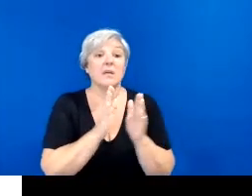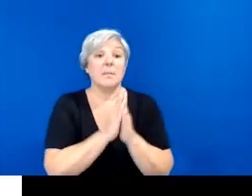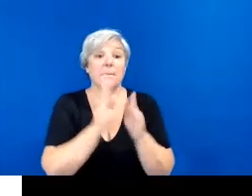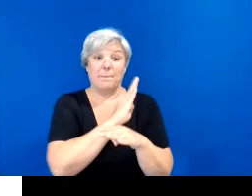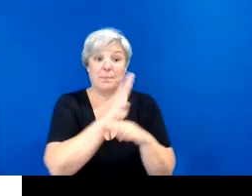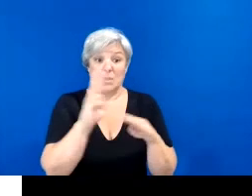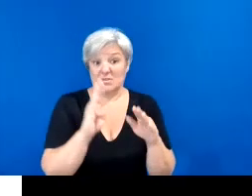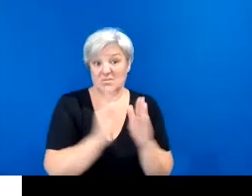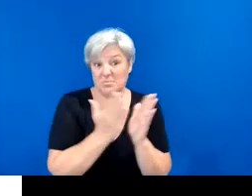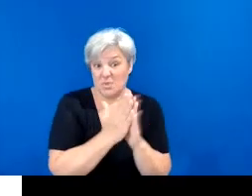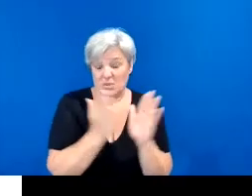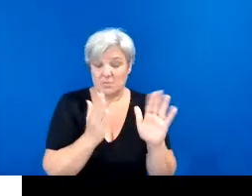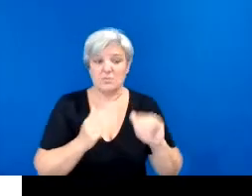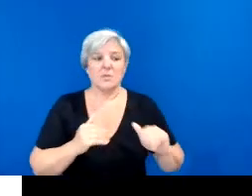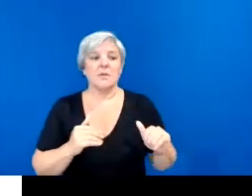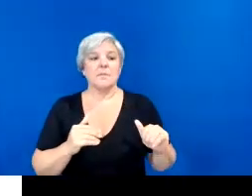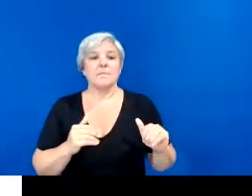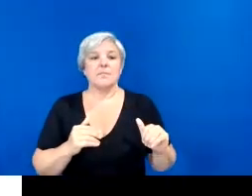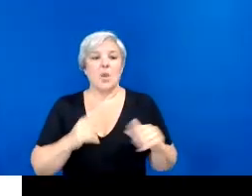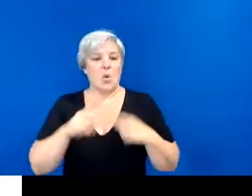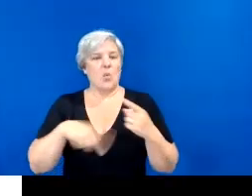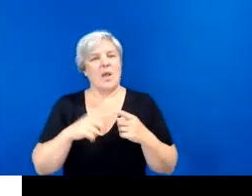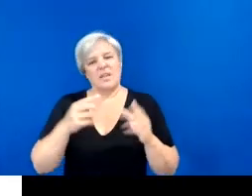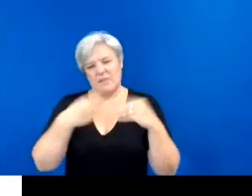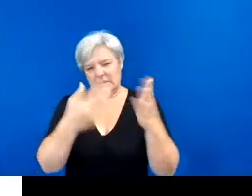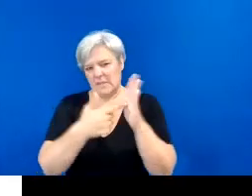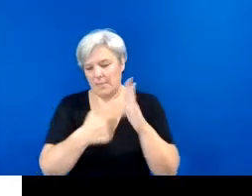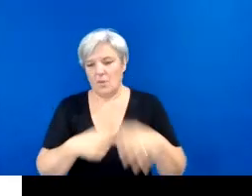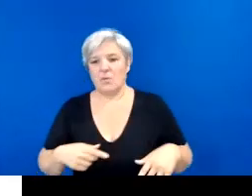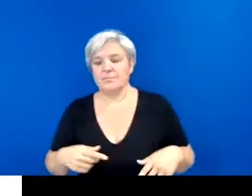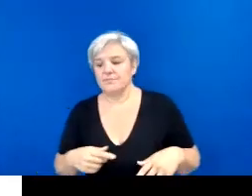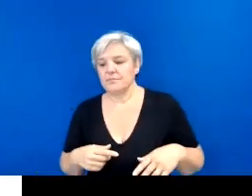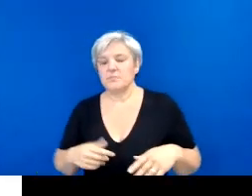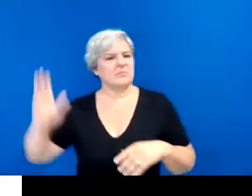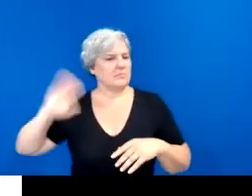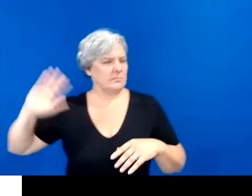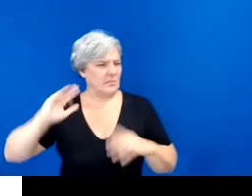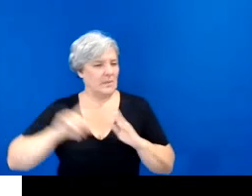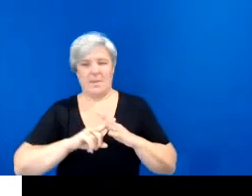for just a minute. So when I was first teaching my very first classes